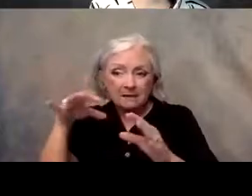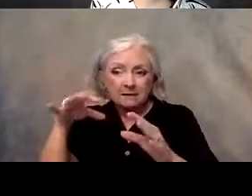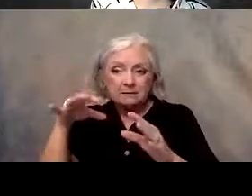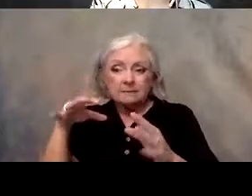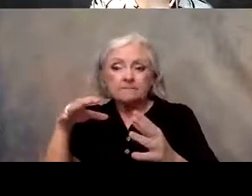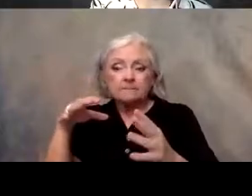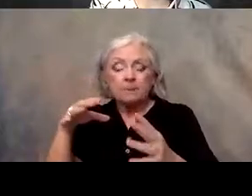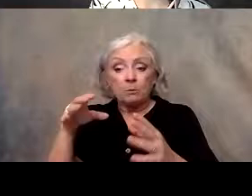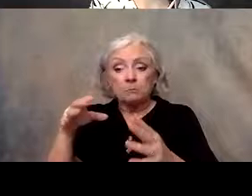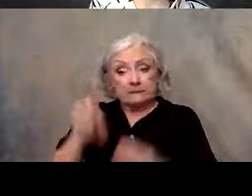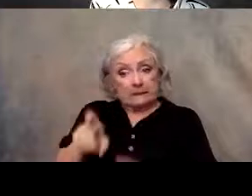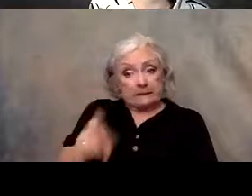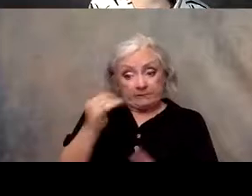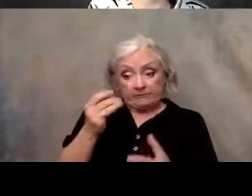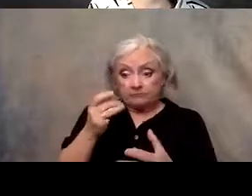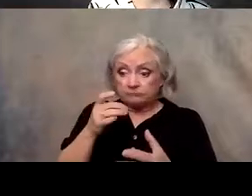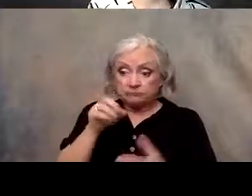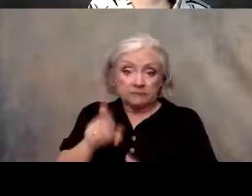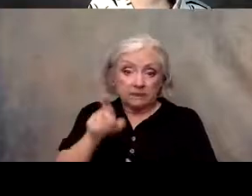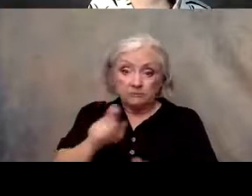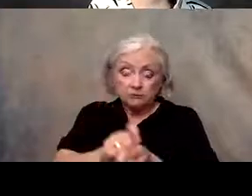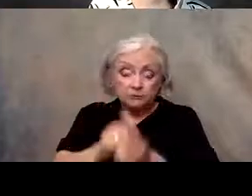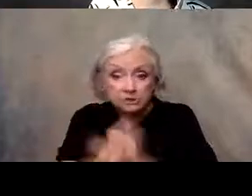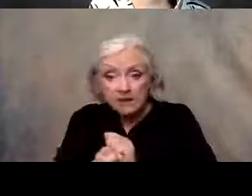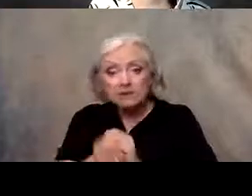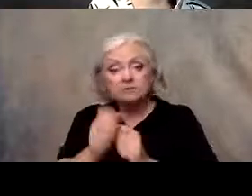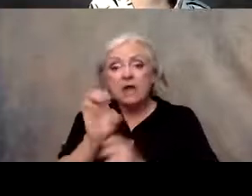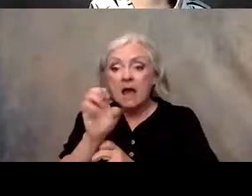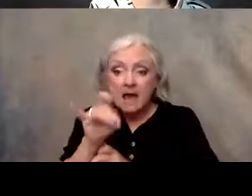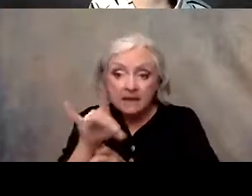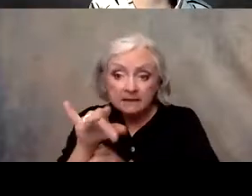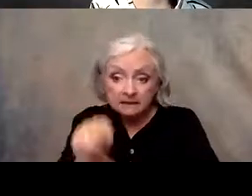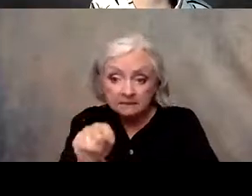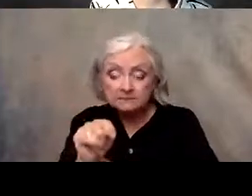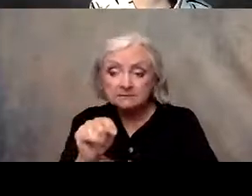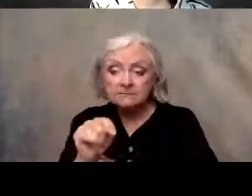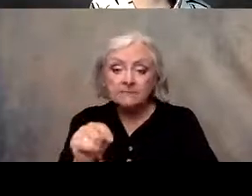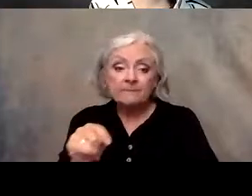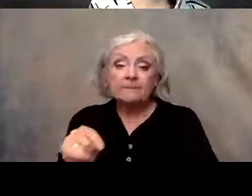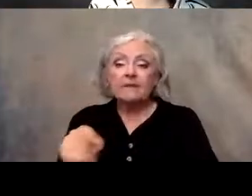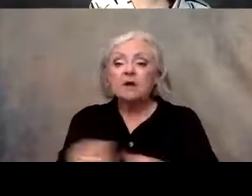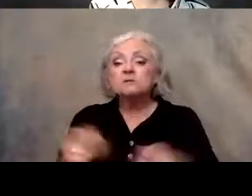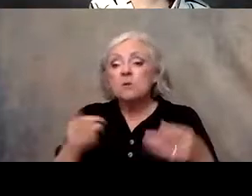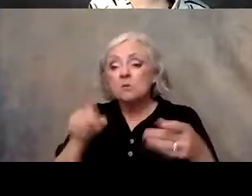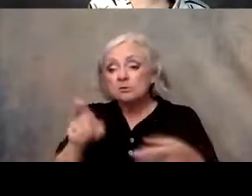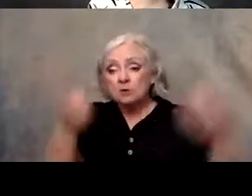if additional edits need to be made and and what can be helped there. We also want to agree on how many editing rounds